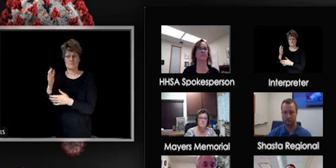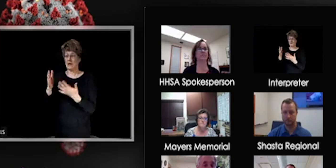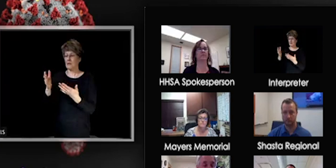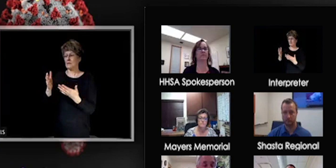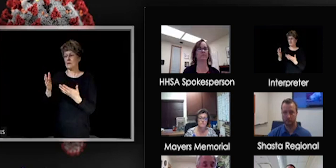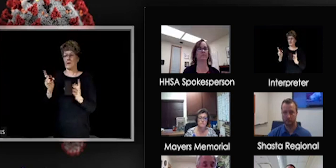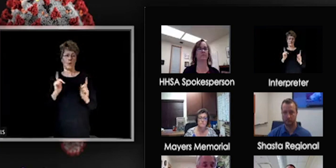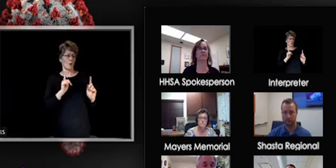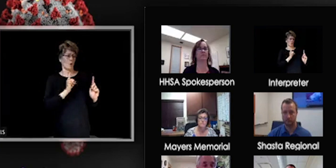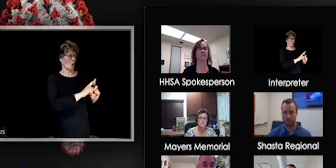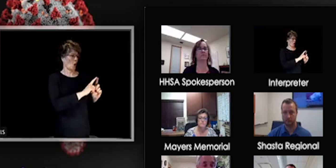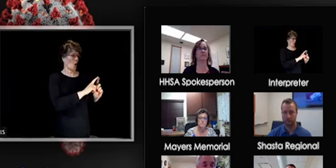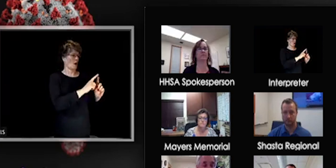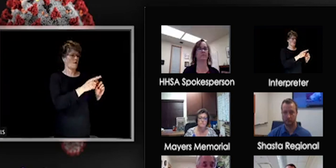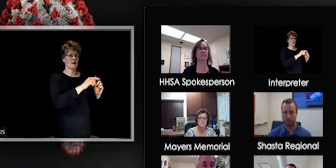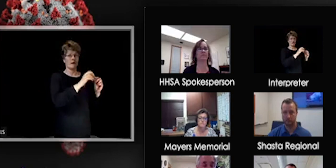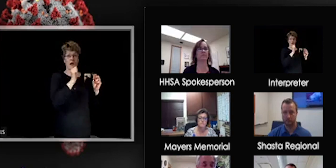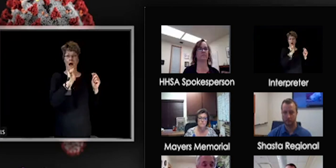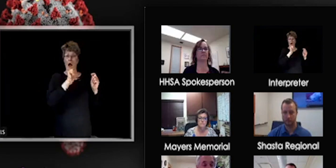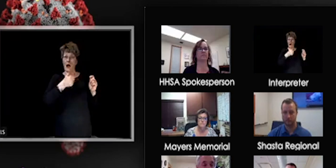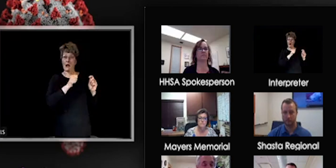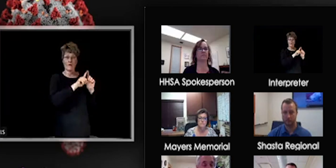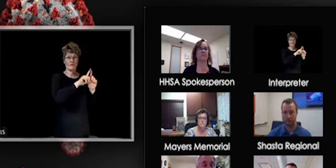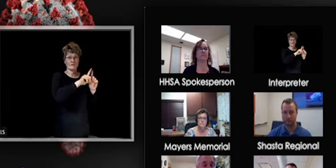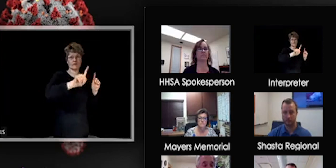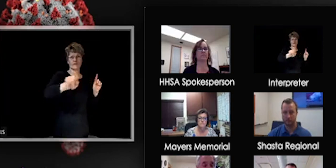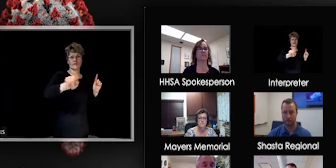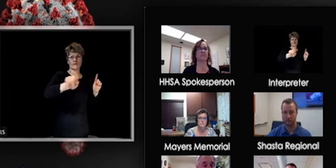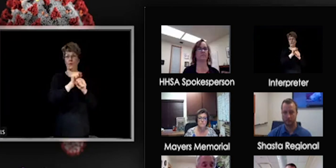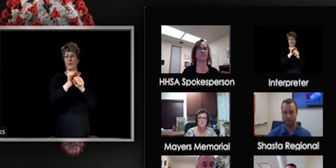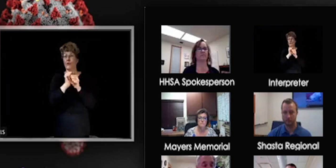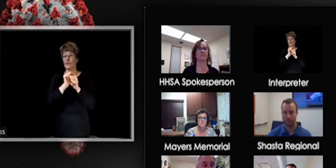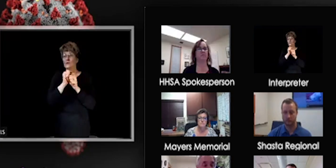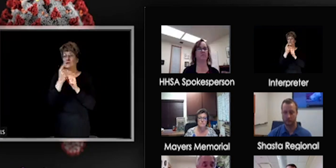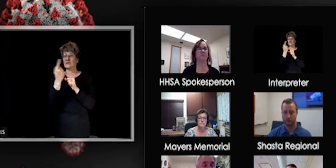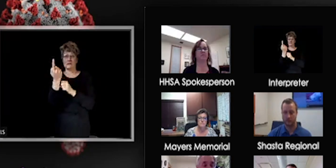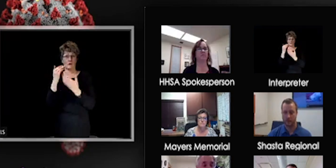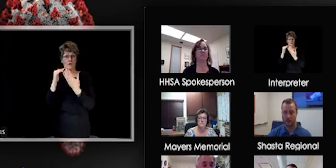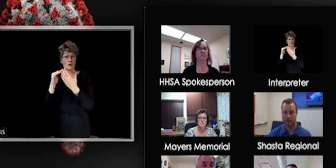them, or others in the community could become infected and they may not know that they were